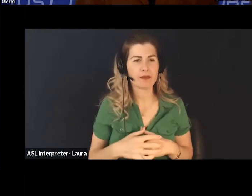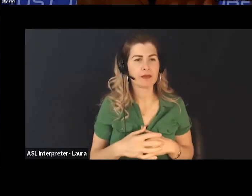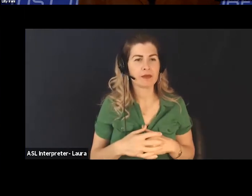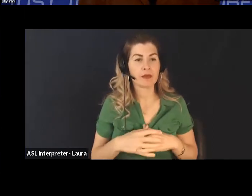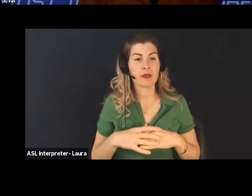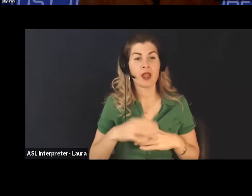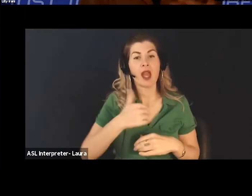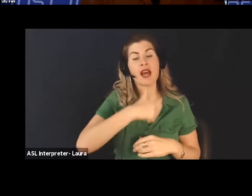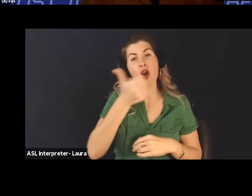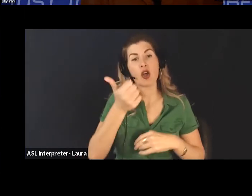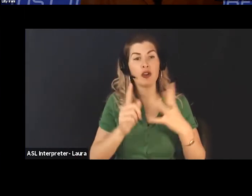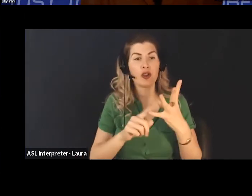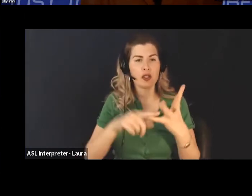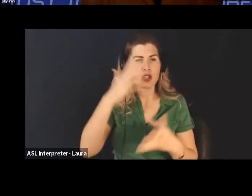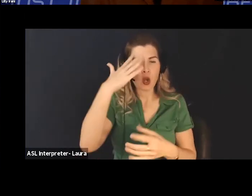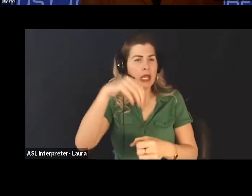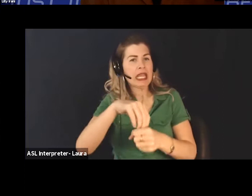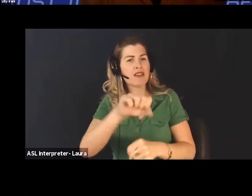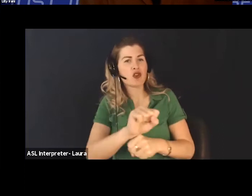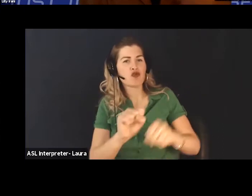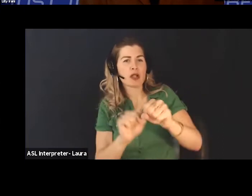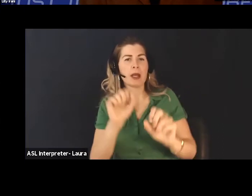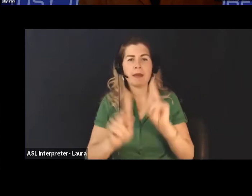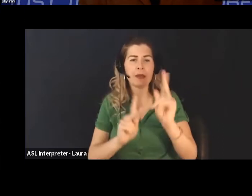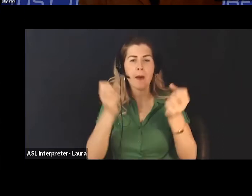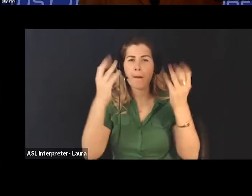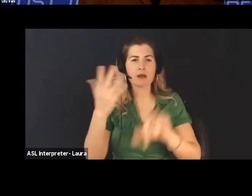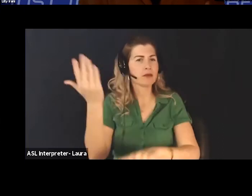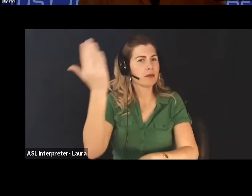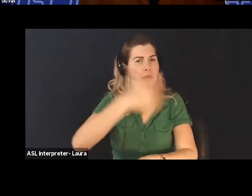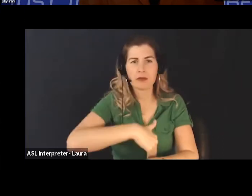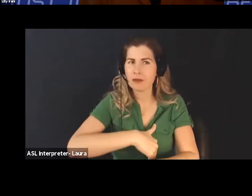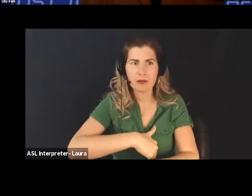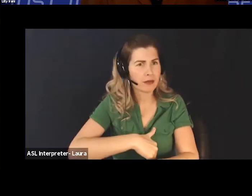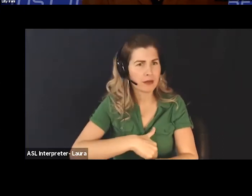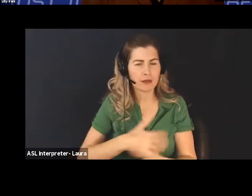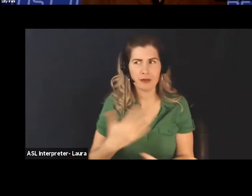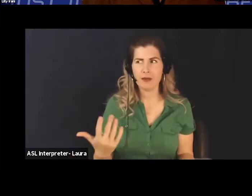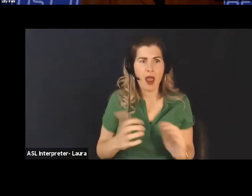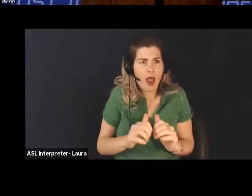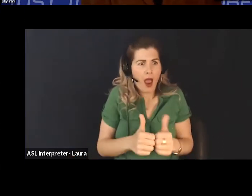The infrastructures are invisible to many people. And so how do you organize around something that people can't see?